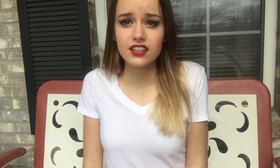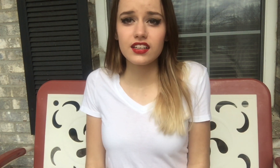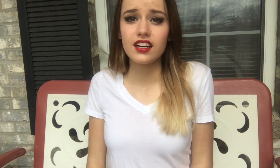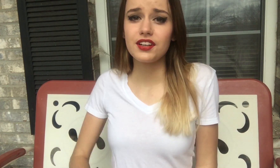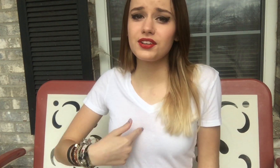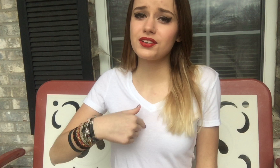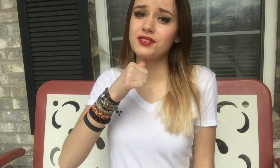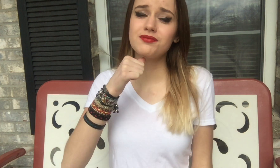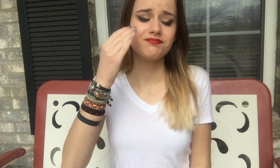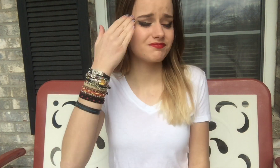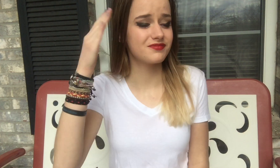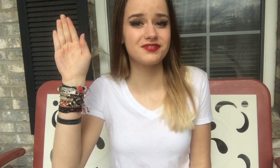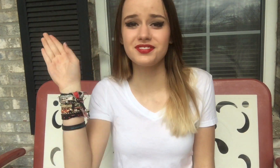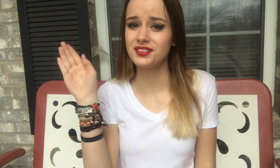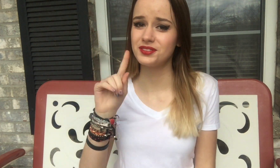I don't know where